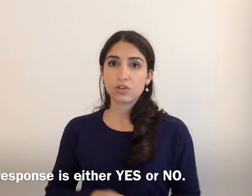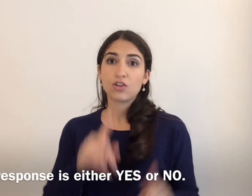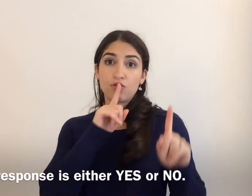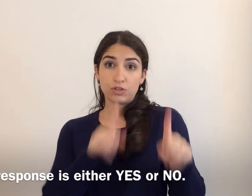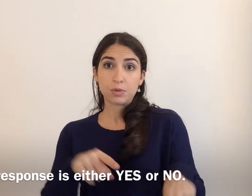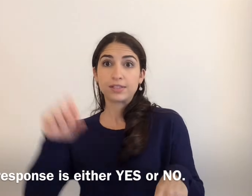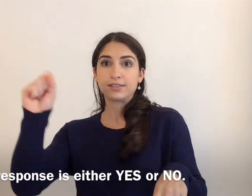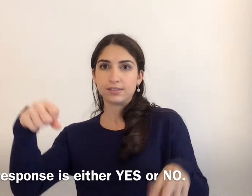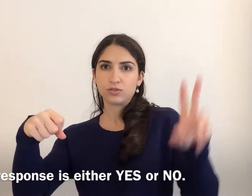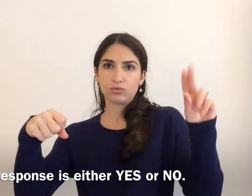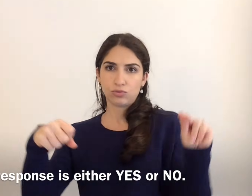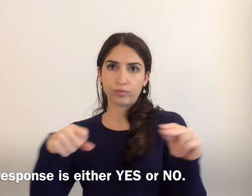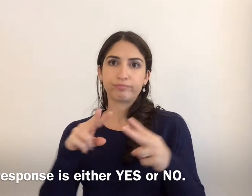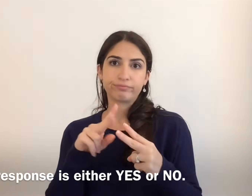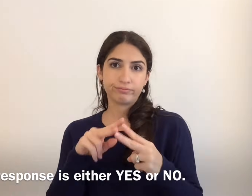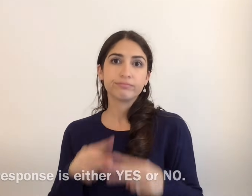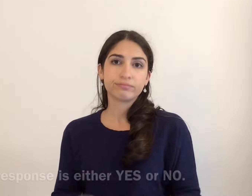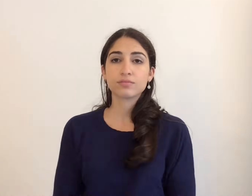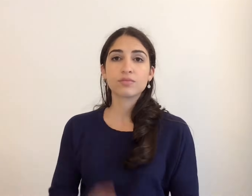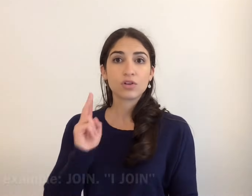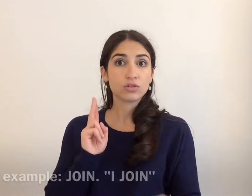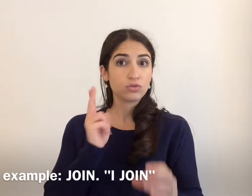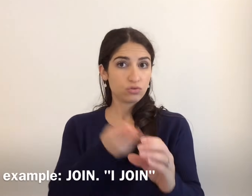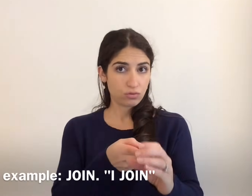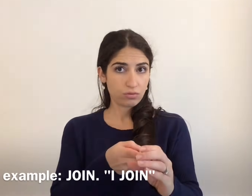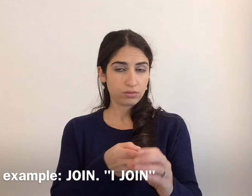And the response is either YES or NO.